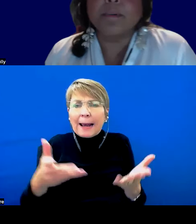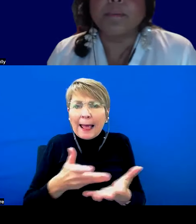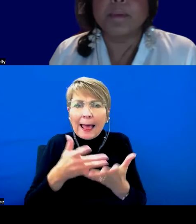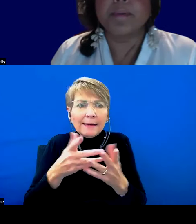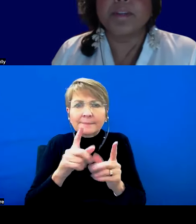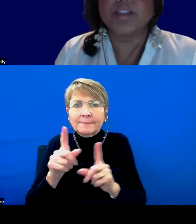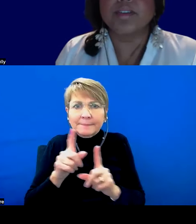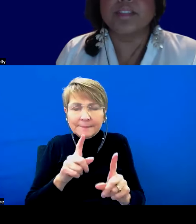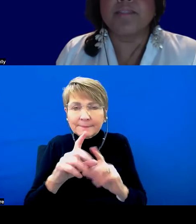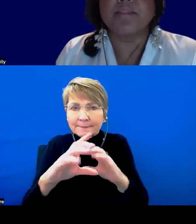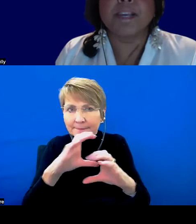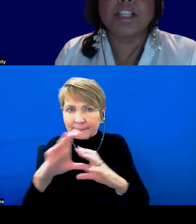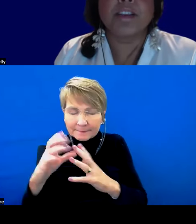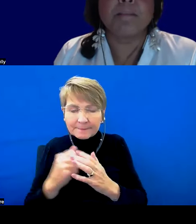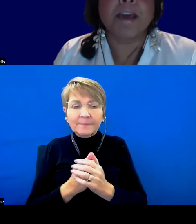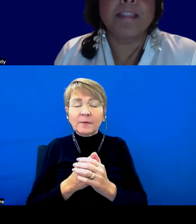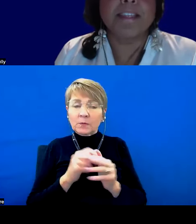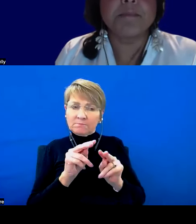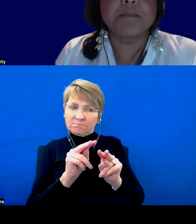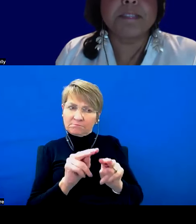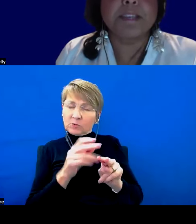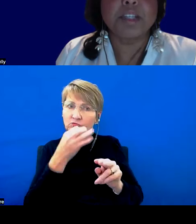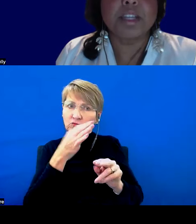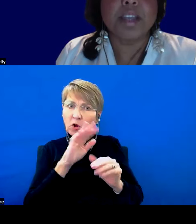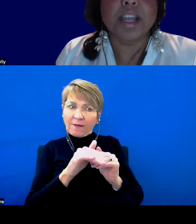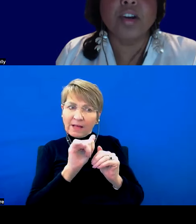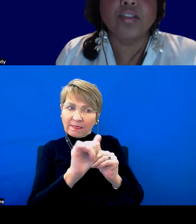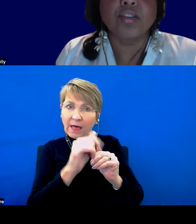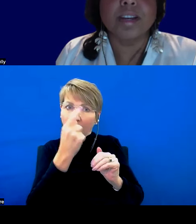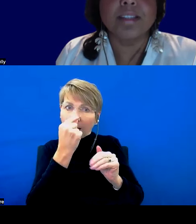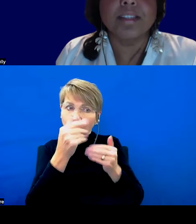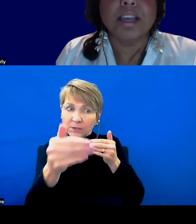we would use information about their depth perception and contrast